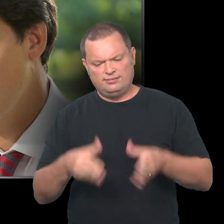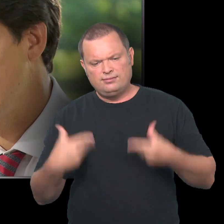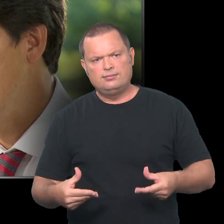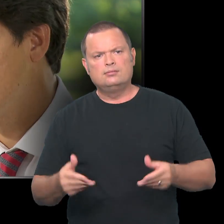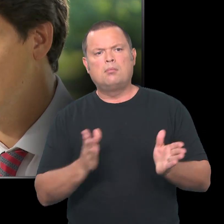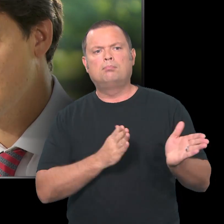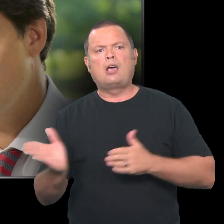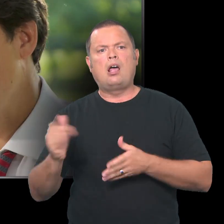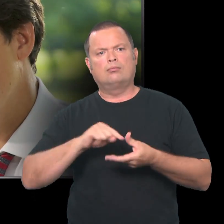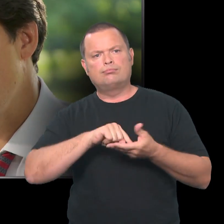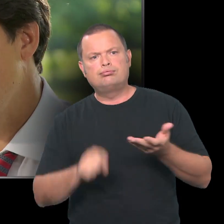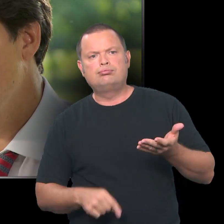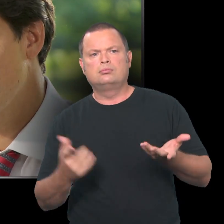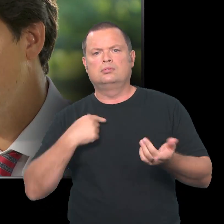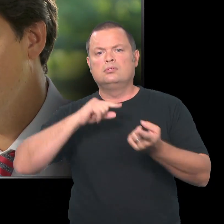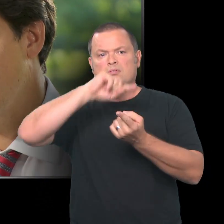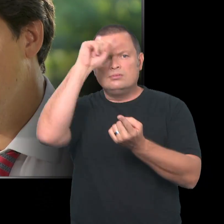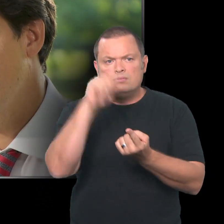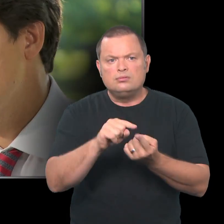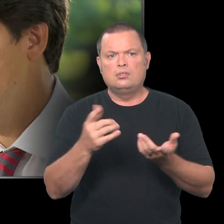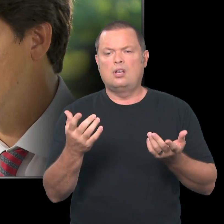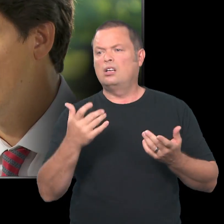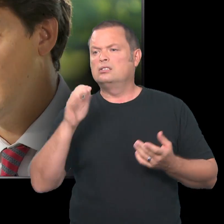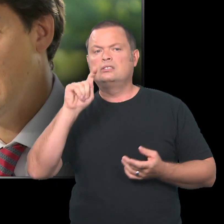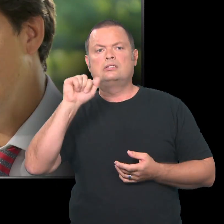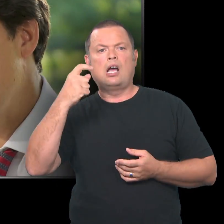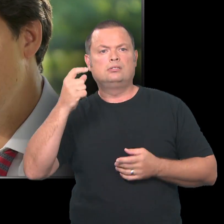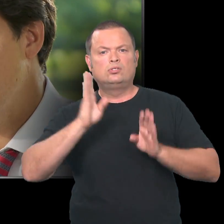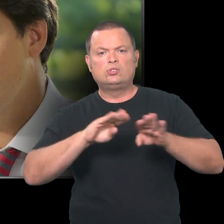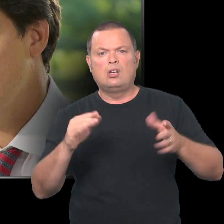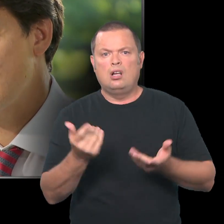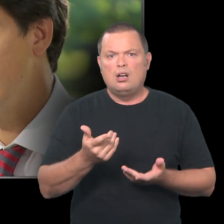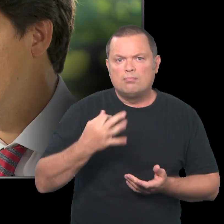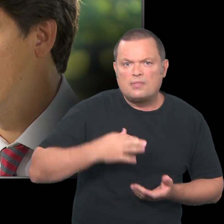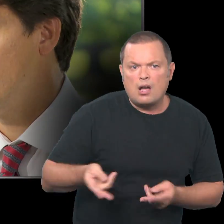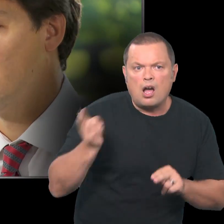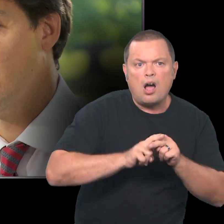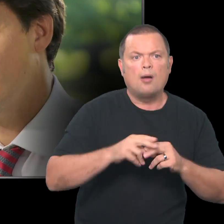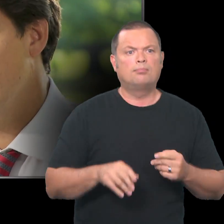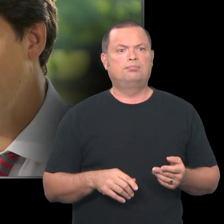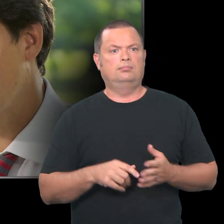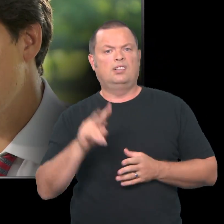No, our decisions are already made about lowering taxes, about sending more child benefits,